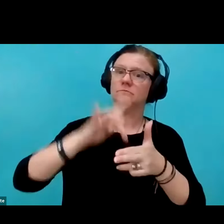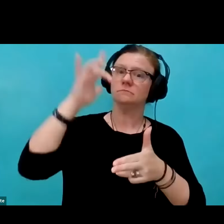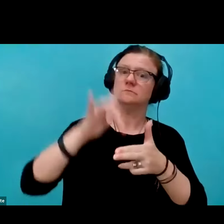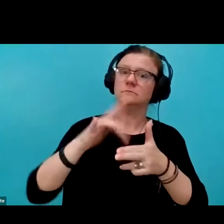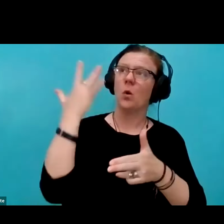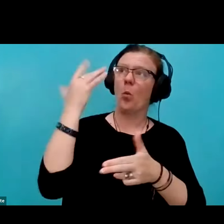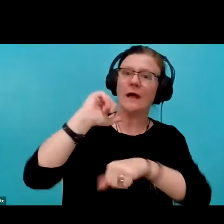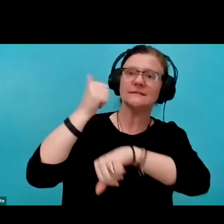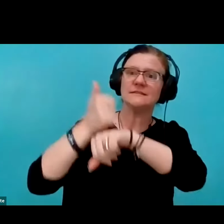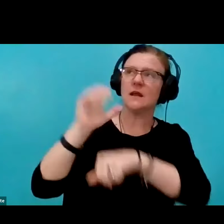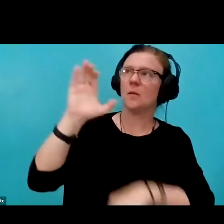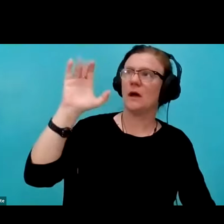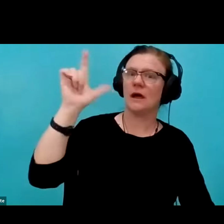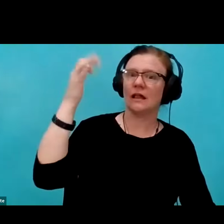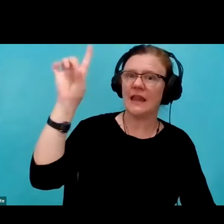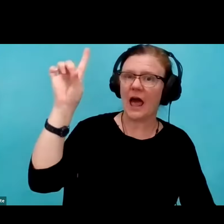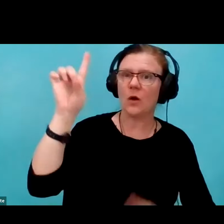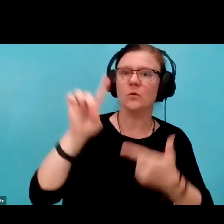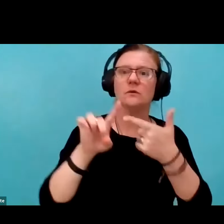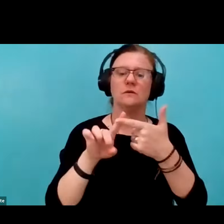systems, video players and more